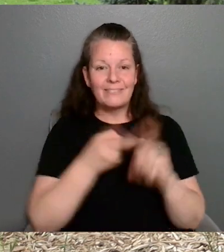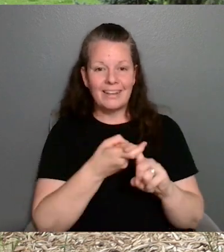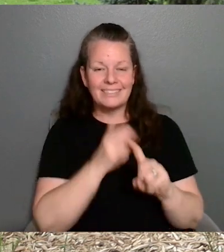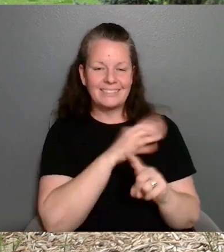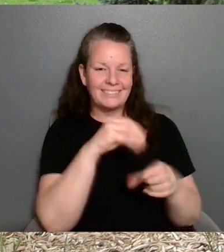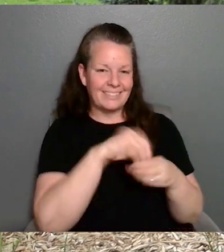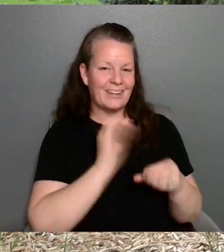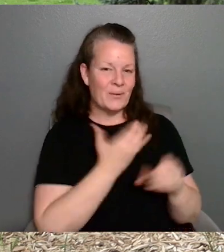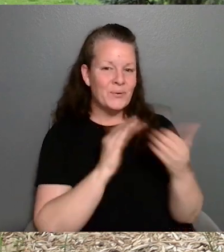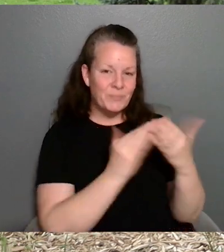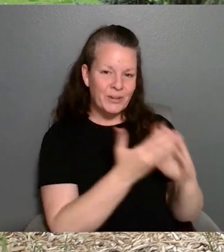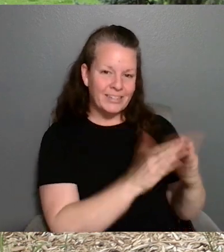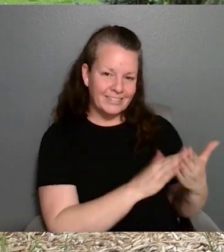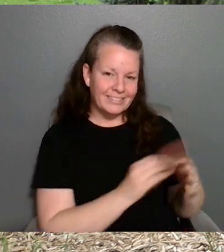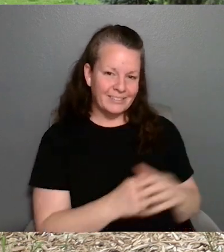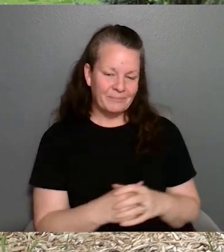our friends and in our communities.